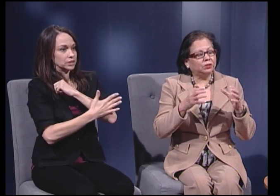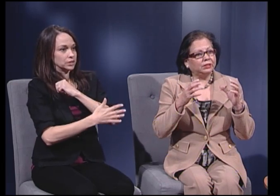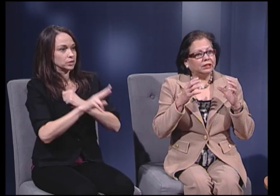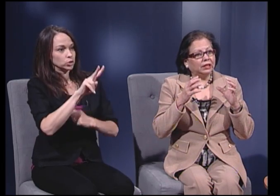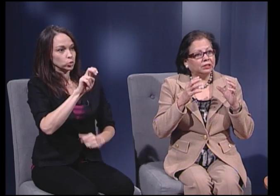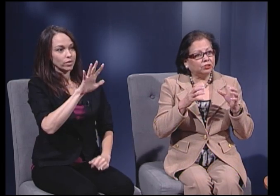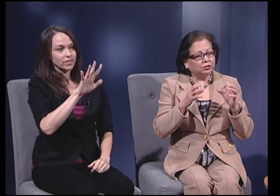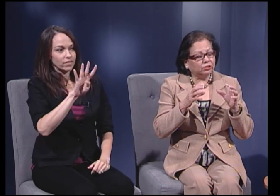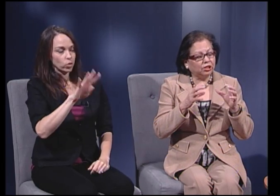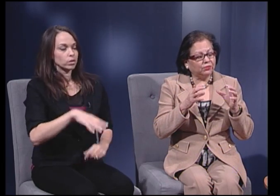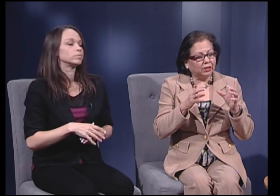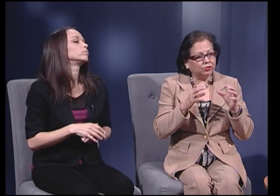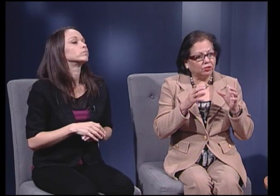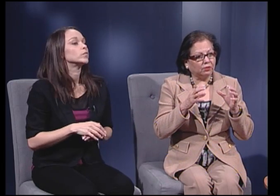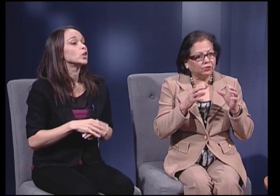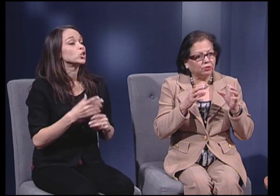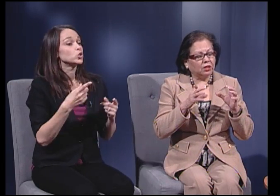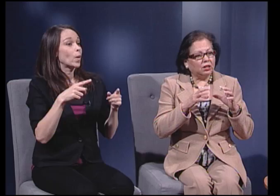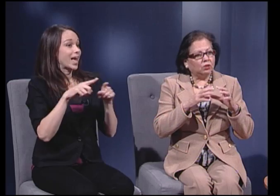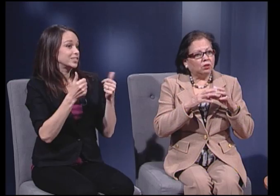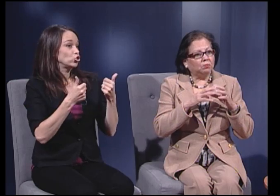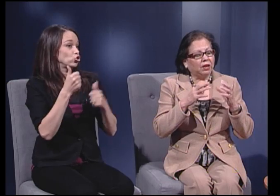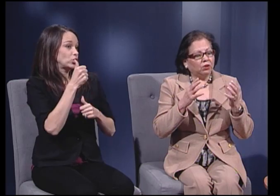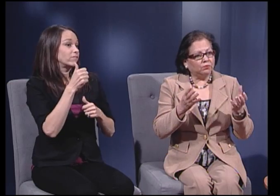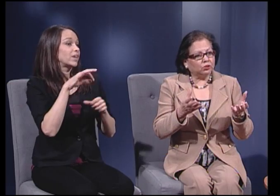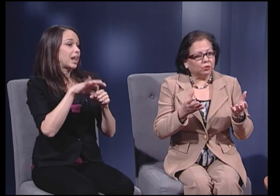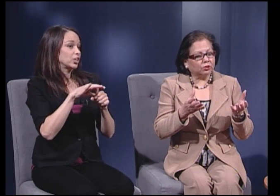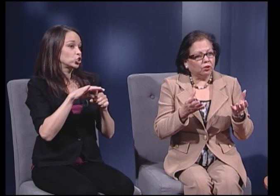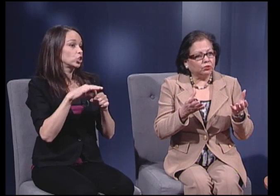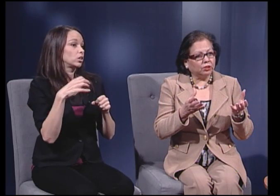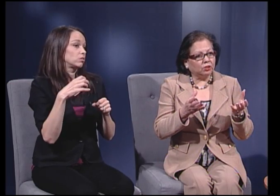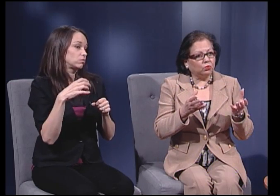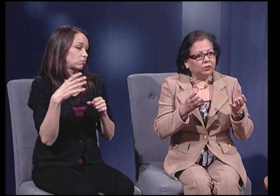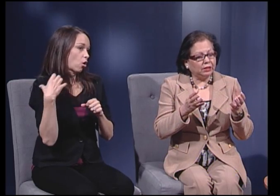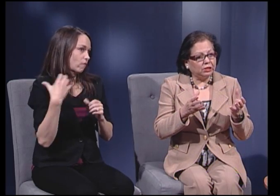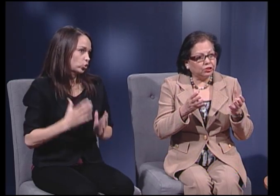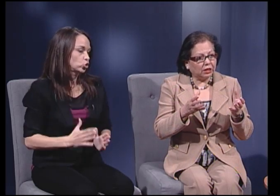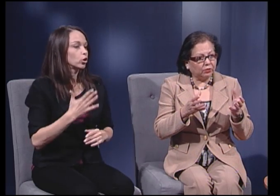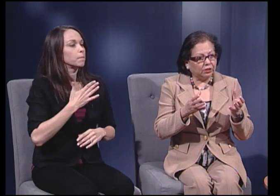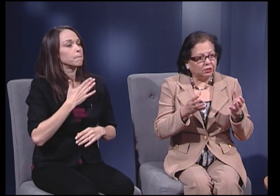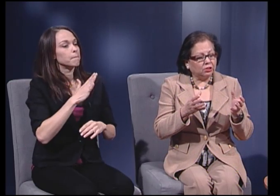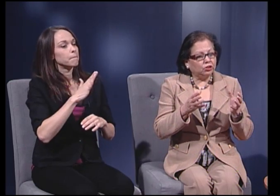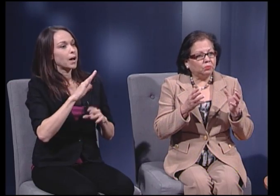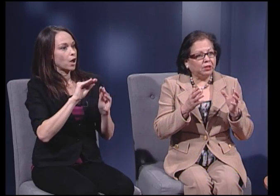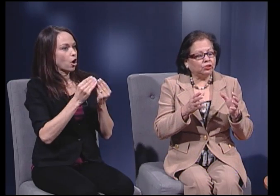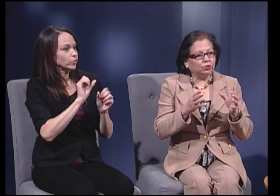as the election-- as the Chief Elections Officer, my office works closely with each county to make sure